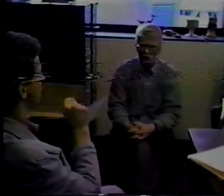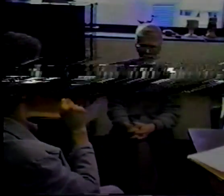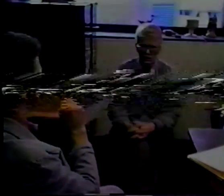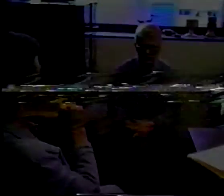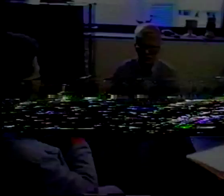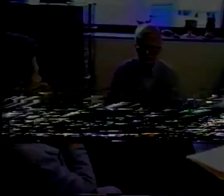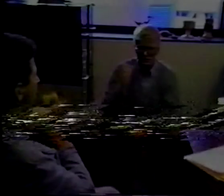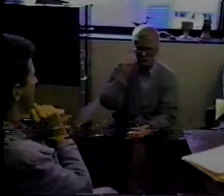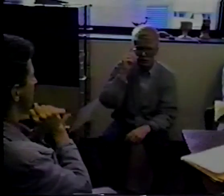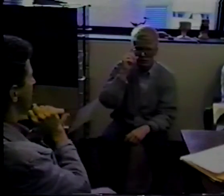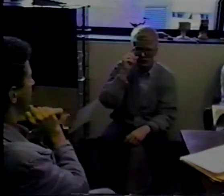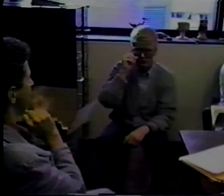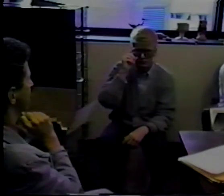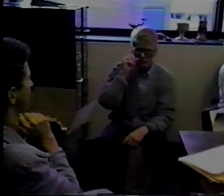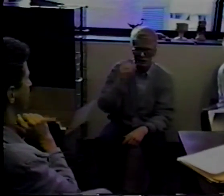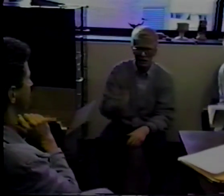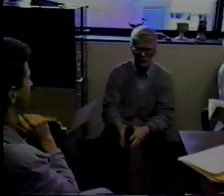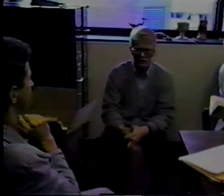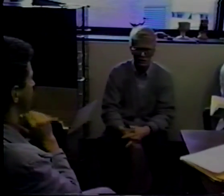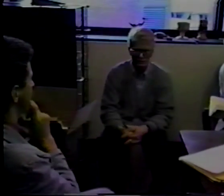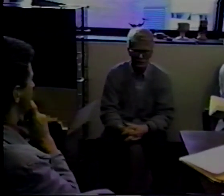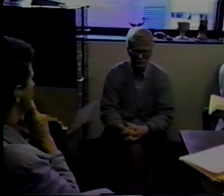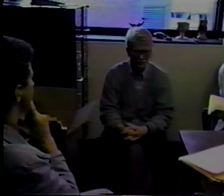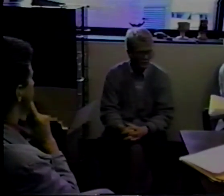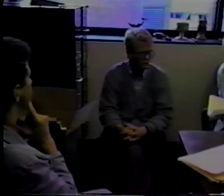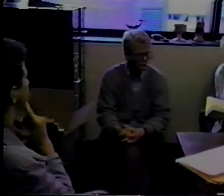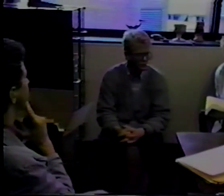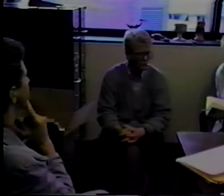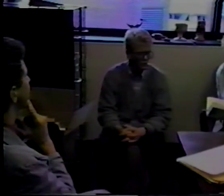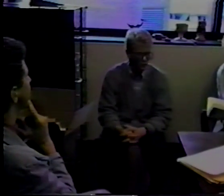You can call Linguistics Department at Gallaudet